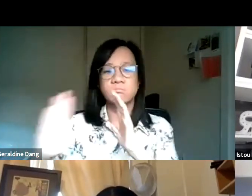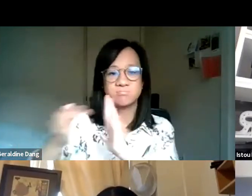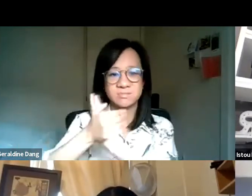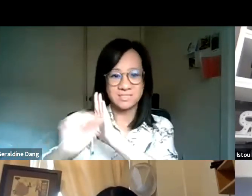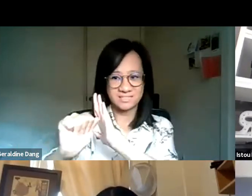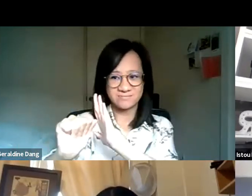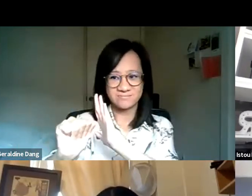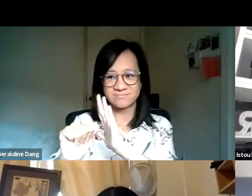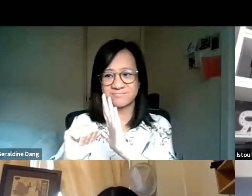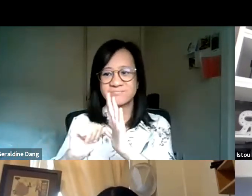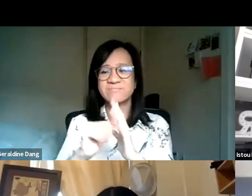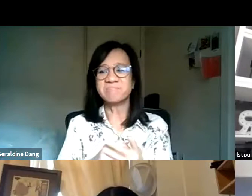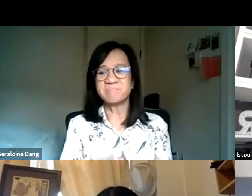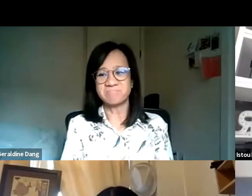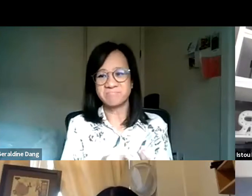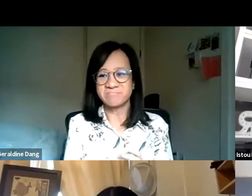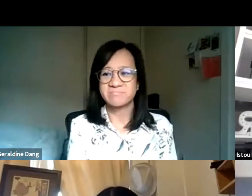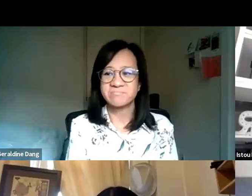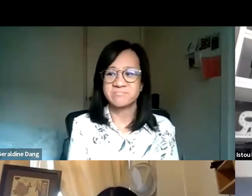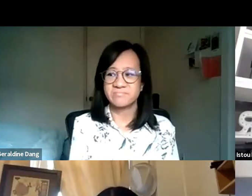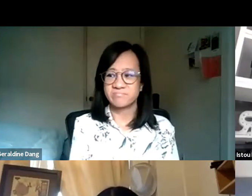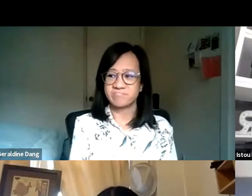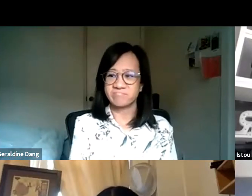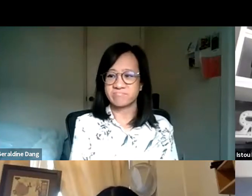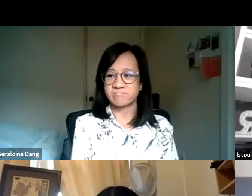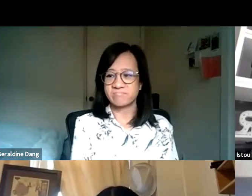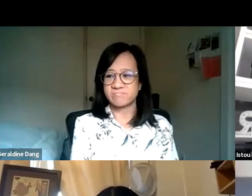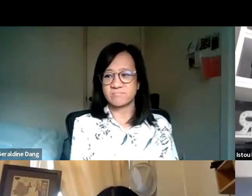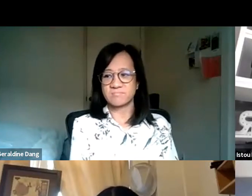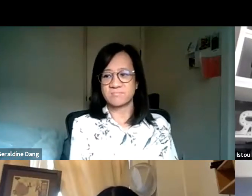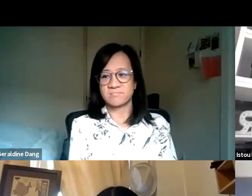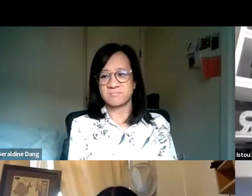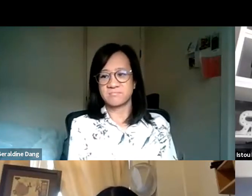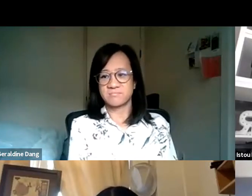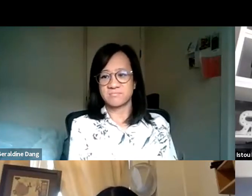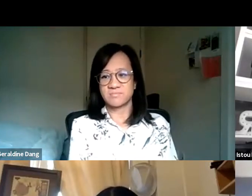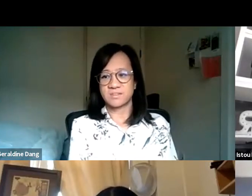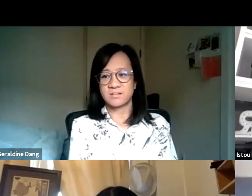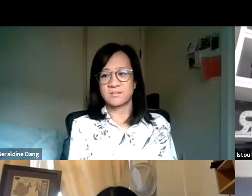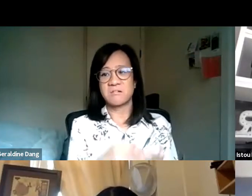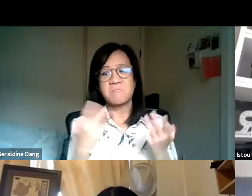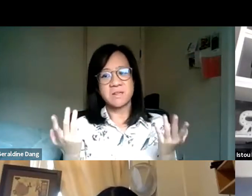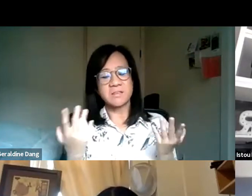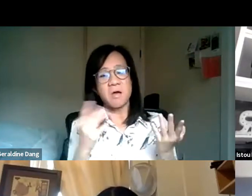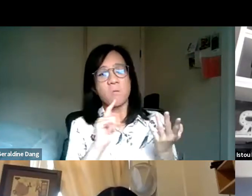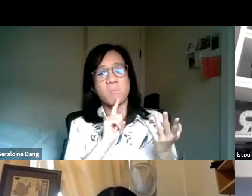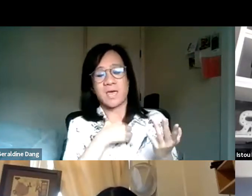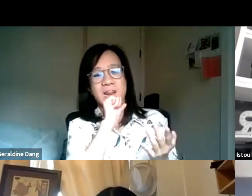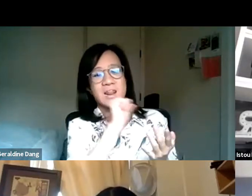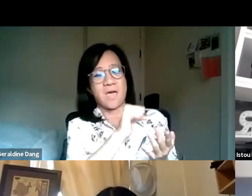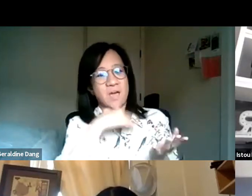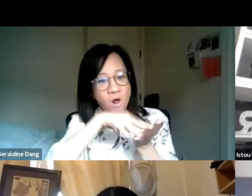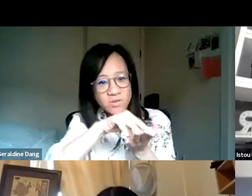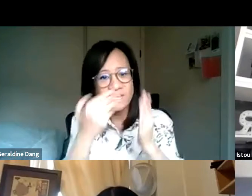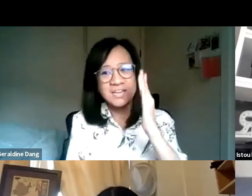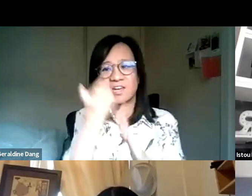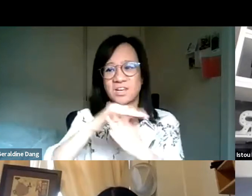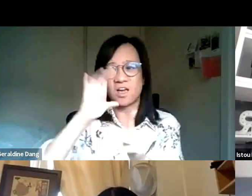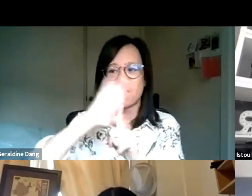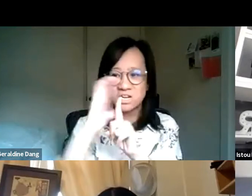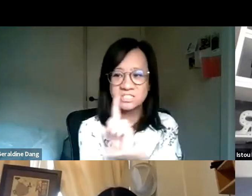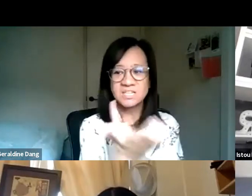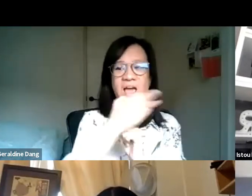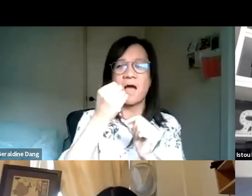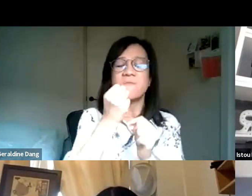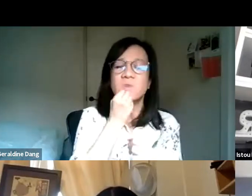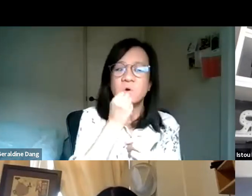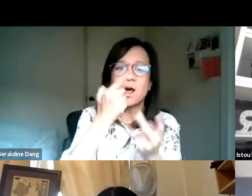developing communication skills for people with disabilities in virtual environments.